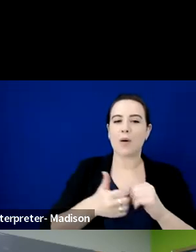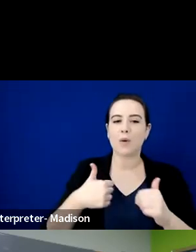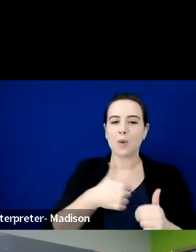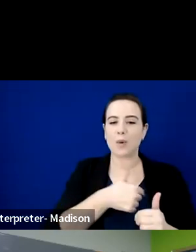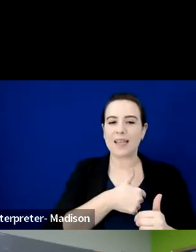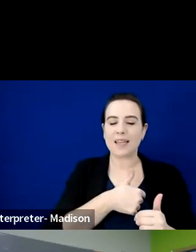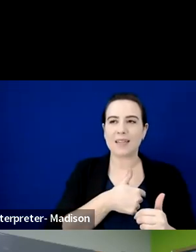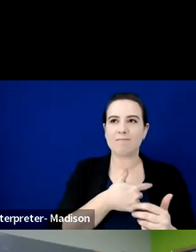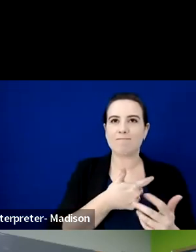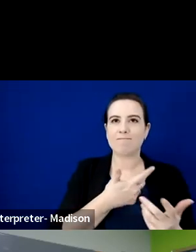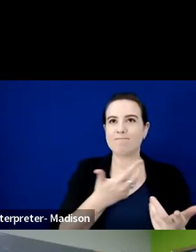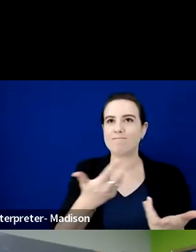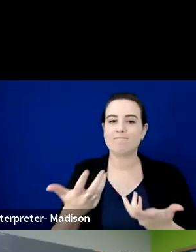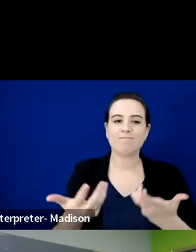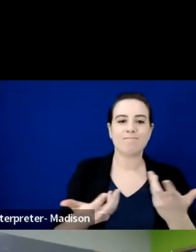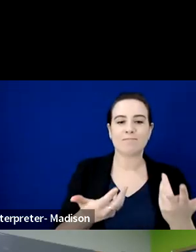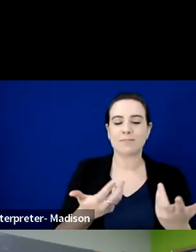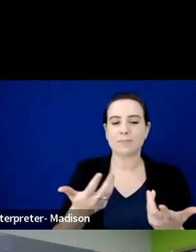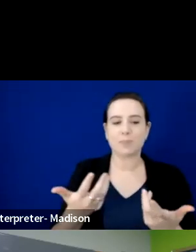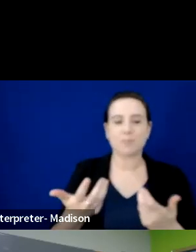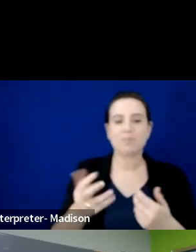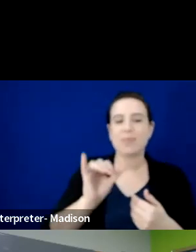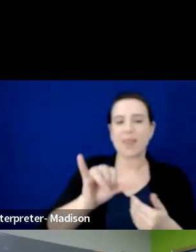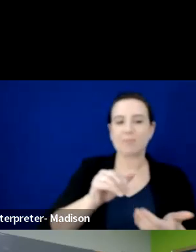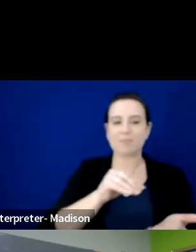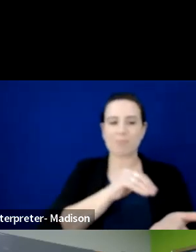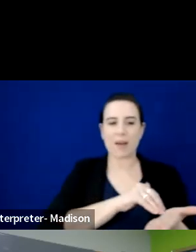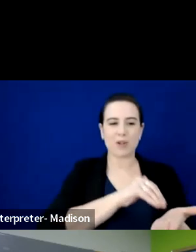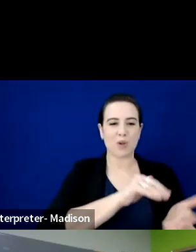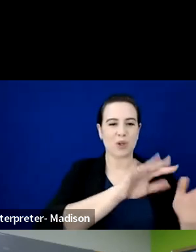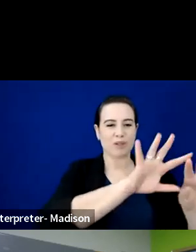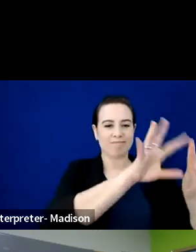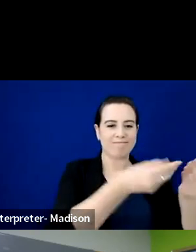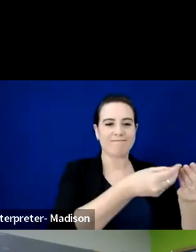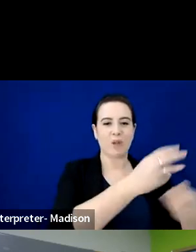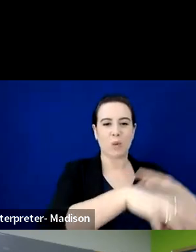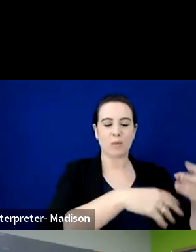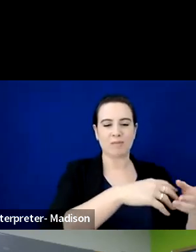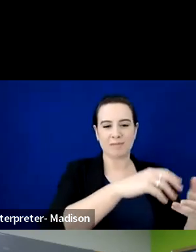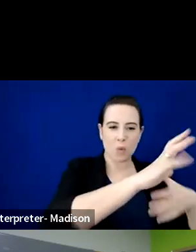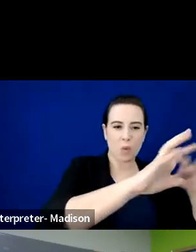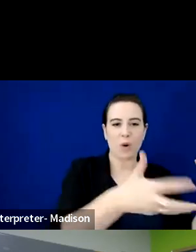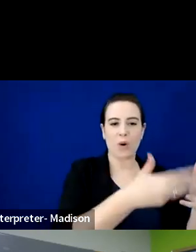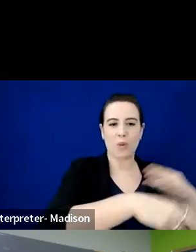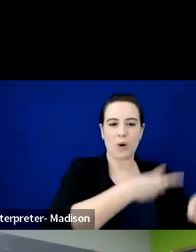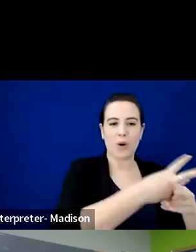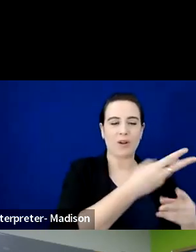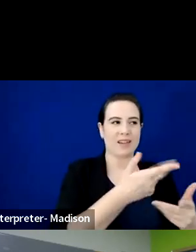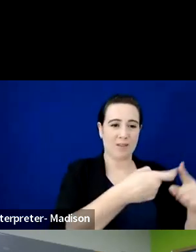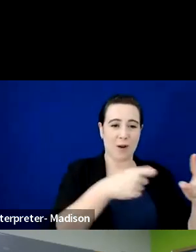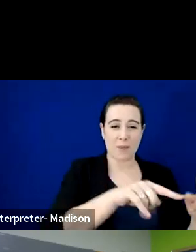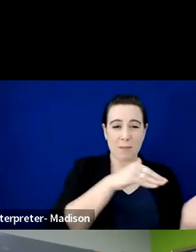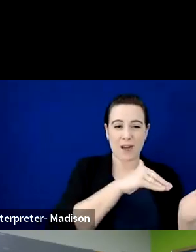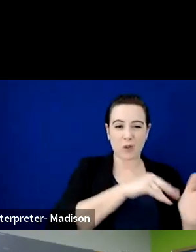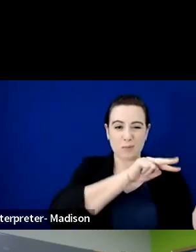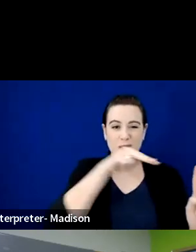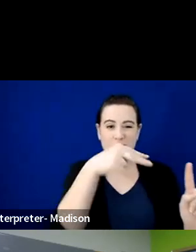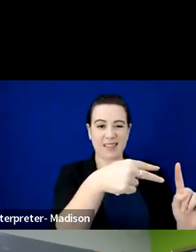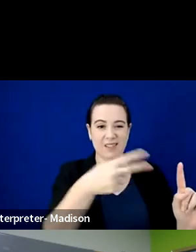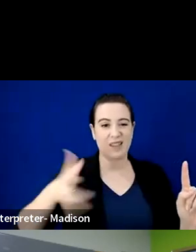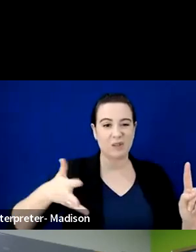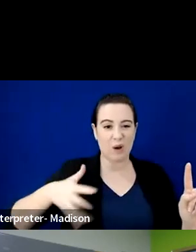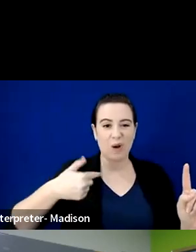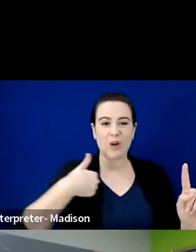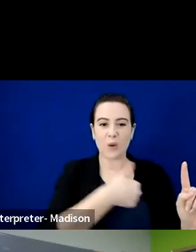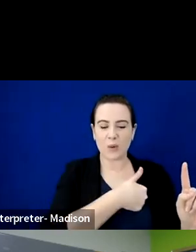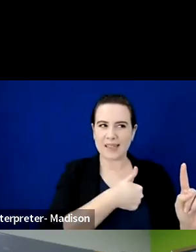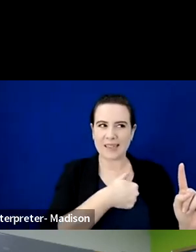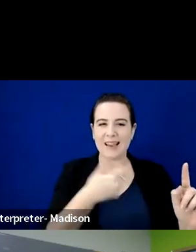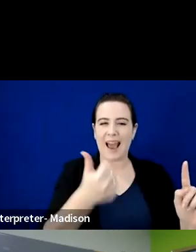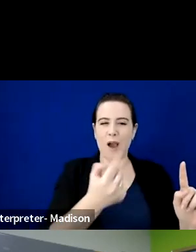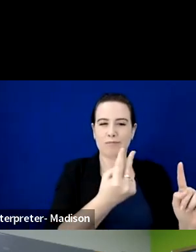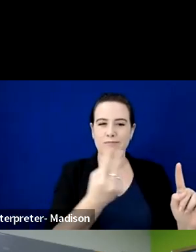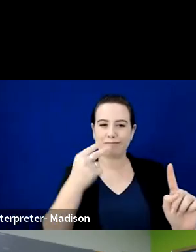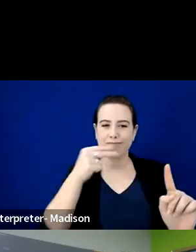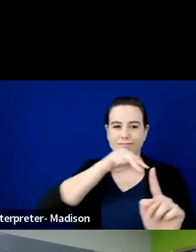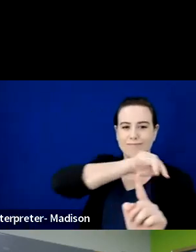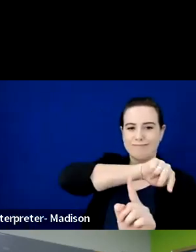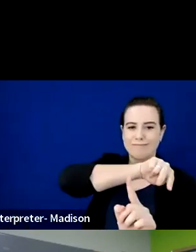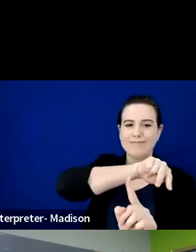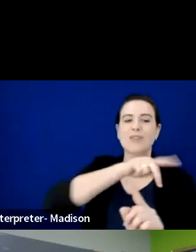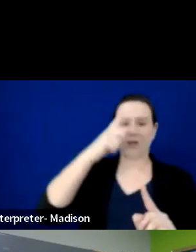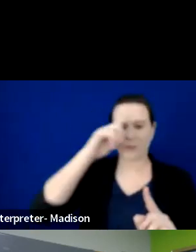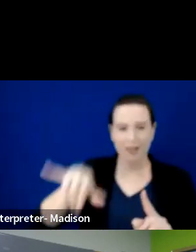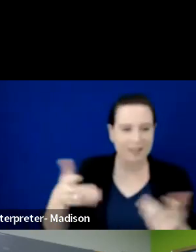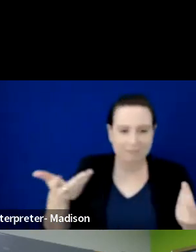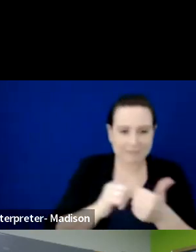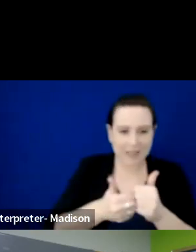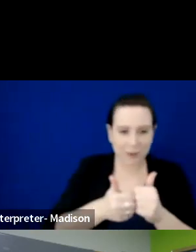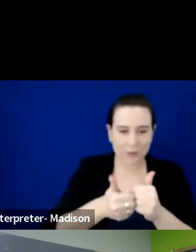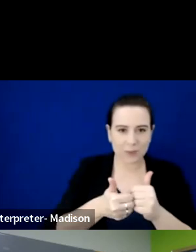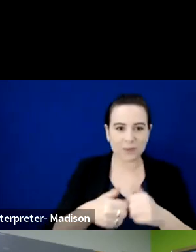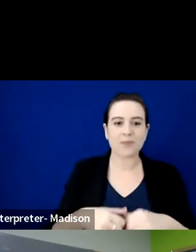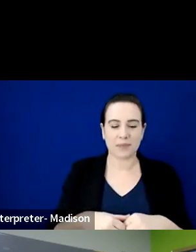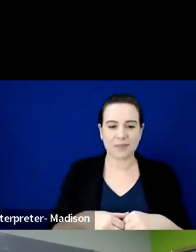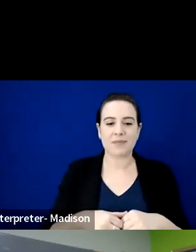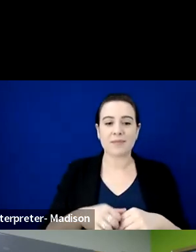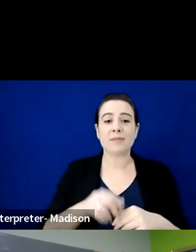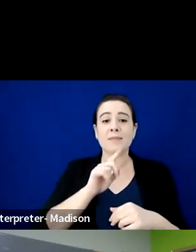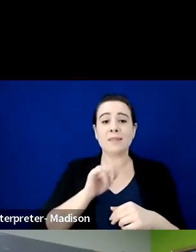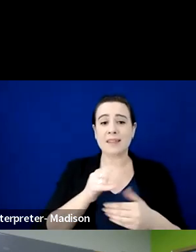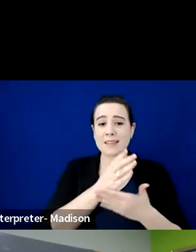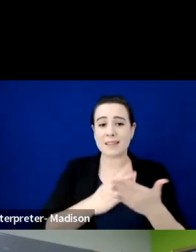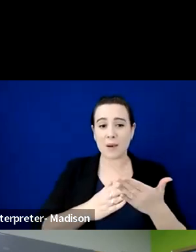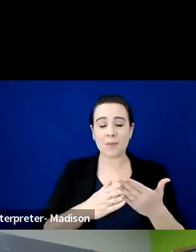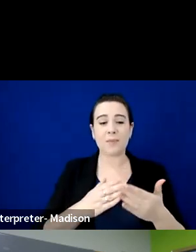It's -- it's -- the essence of the question I feel has a lot to do with that value of the expertise of the disability community.